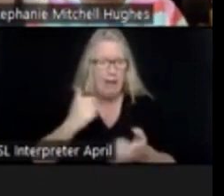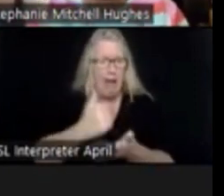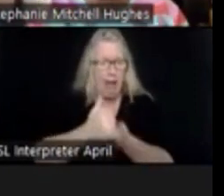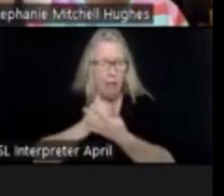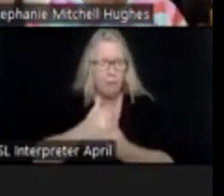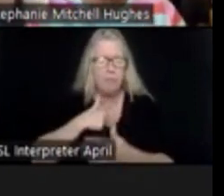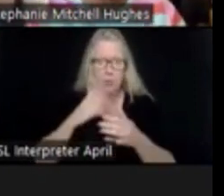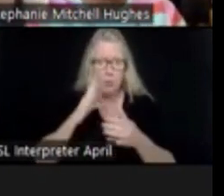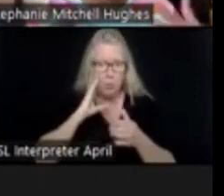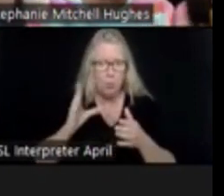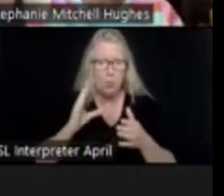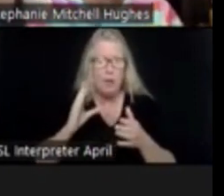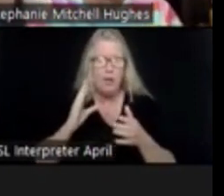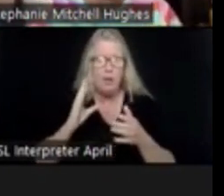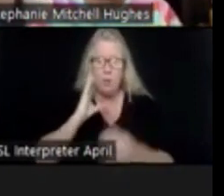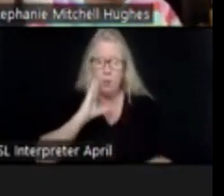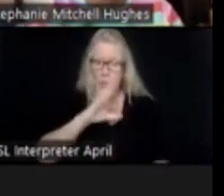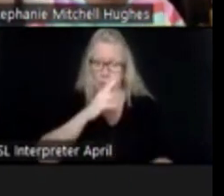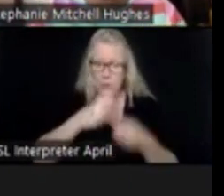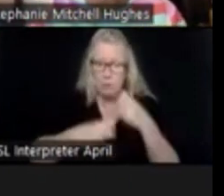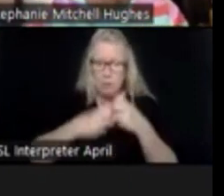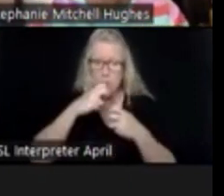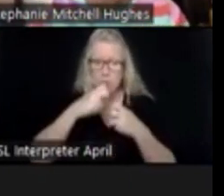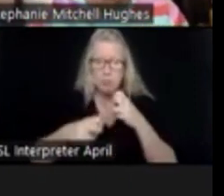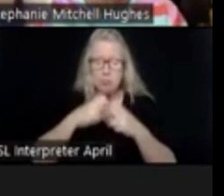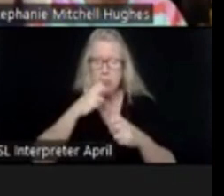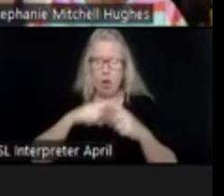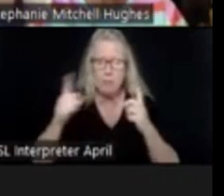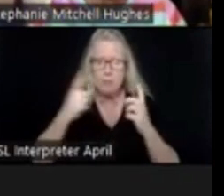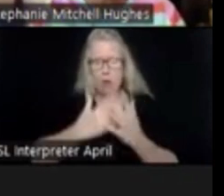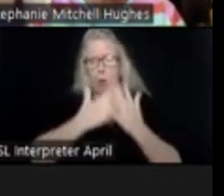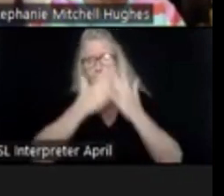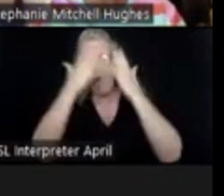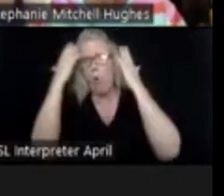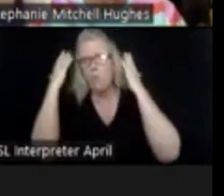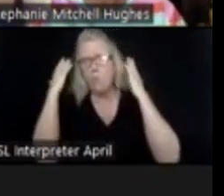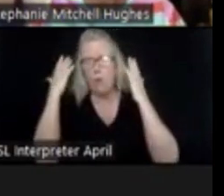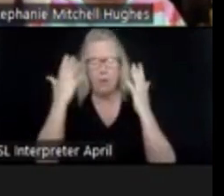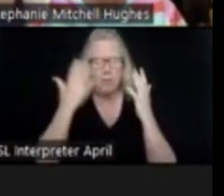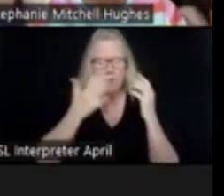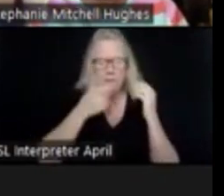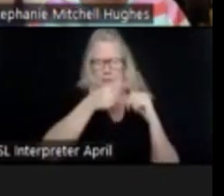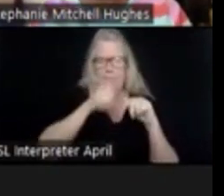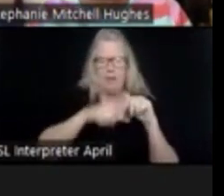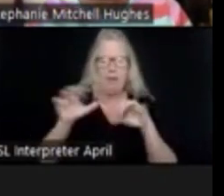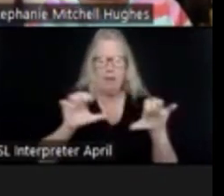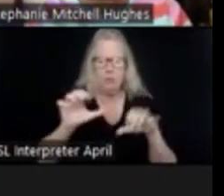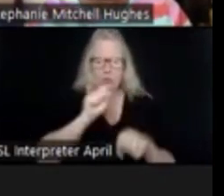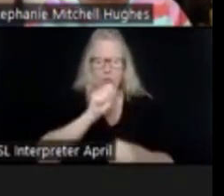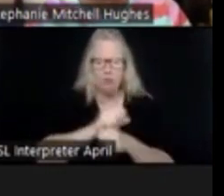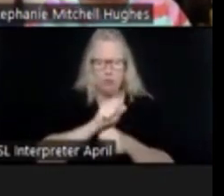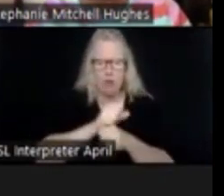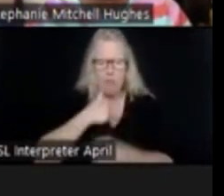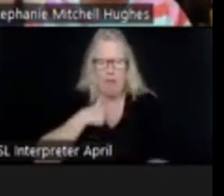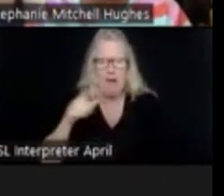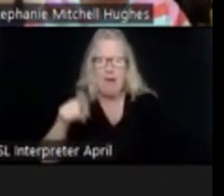ARE THEIR PROBLEMS SO OVERWHELMING THAT THEY CANNOT DO THE JOB THAT I NEED THEM TO DO?